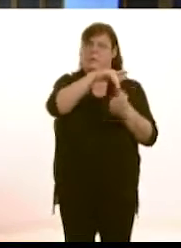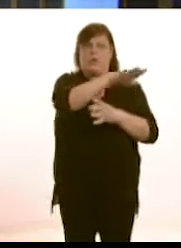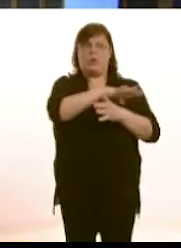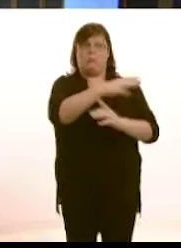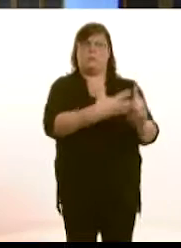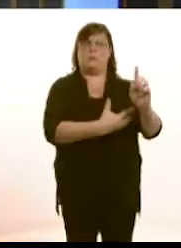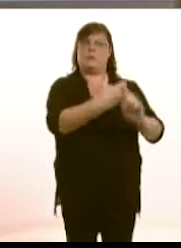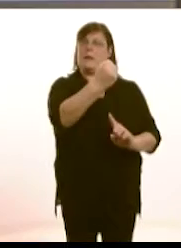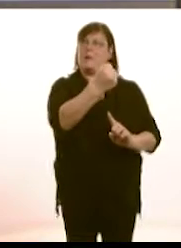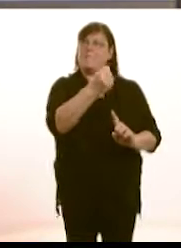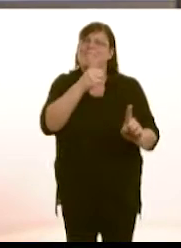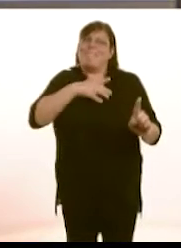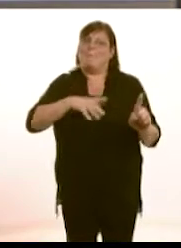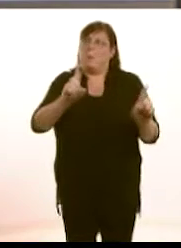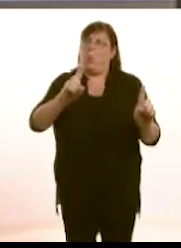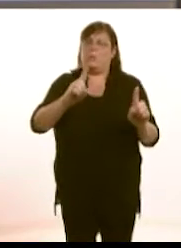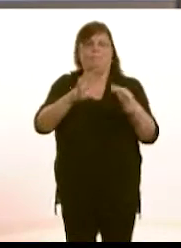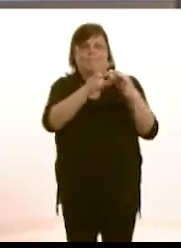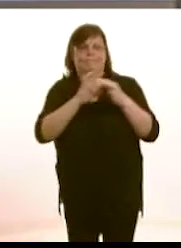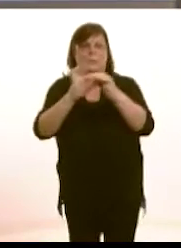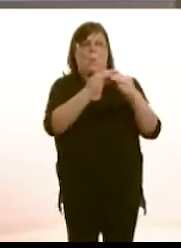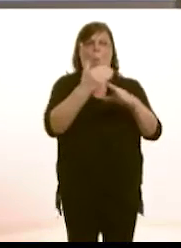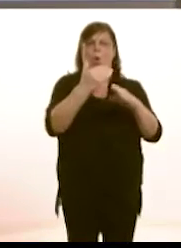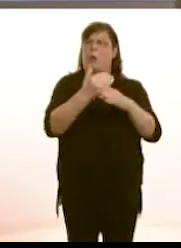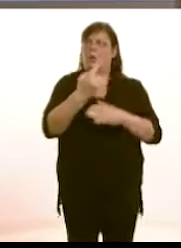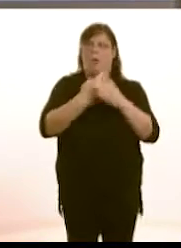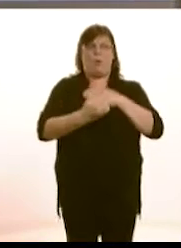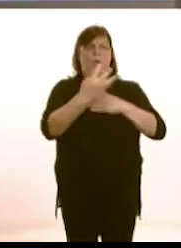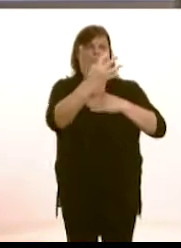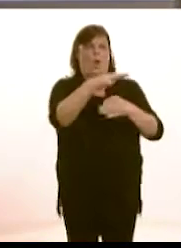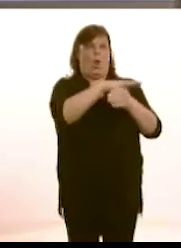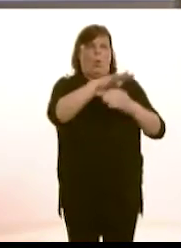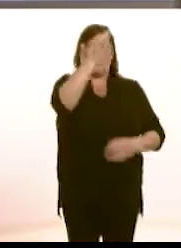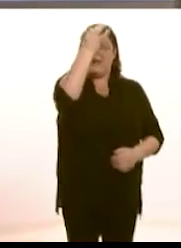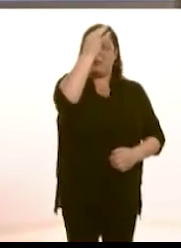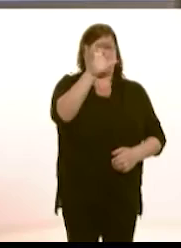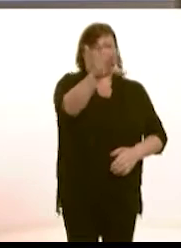require collaborative working, not just between the four local authorities but collaboration